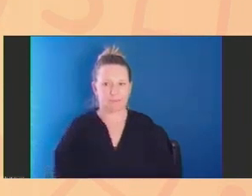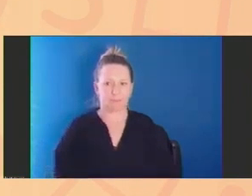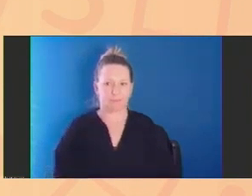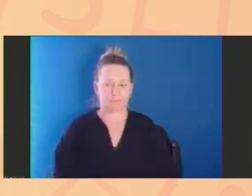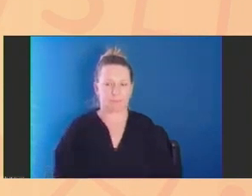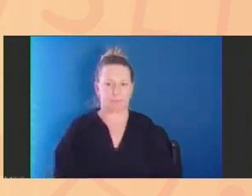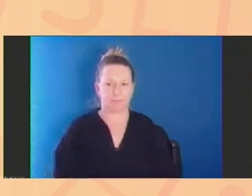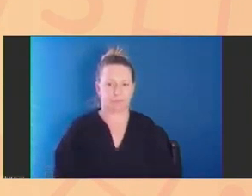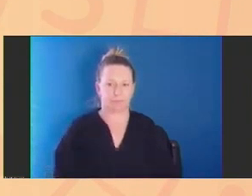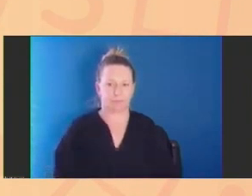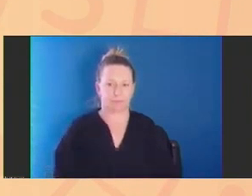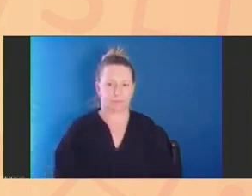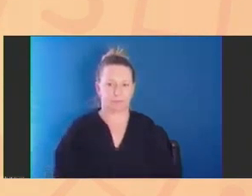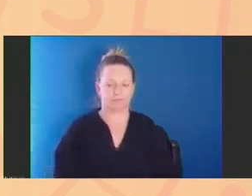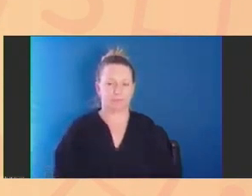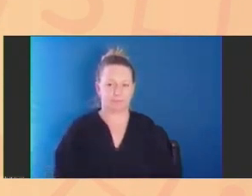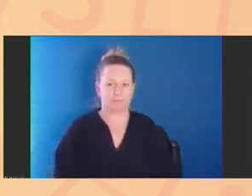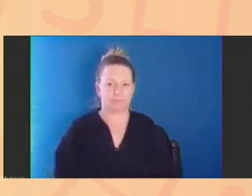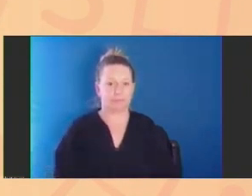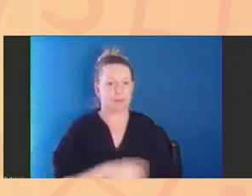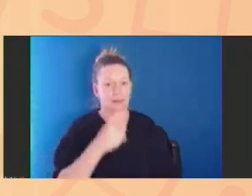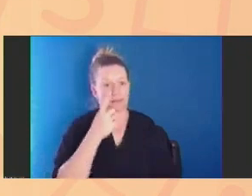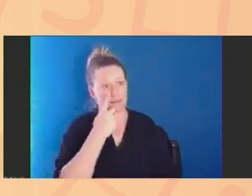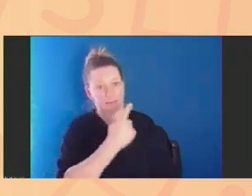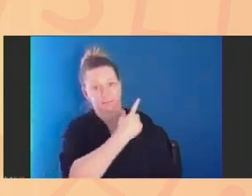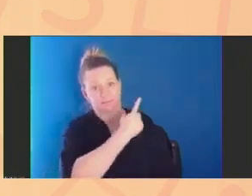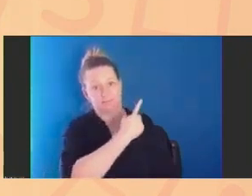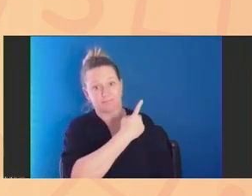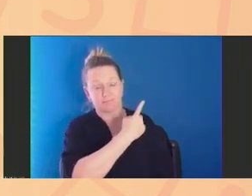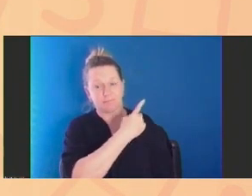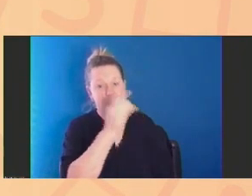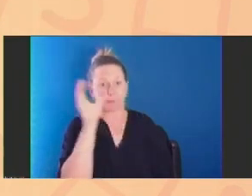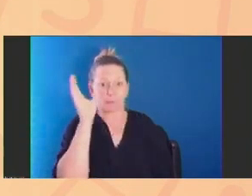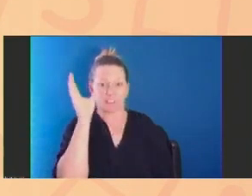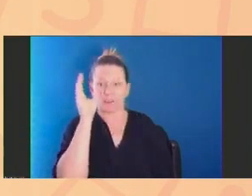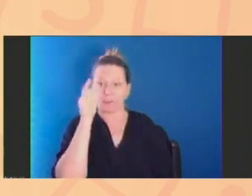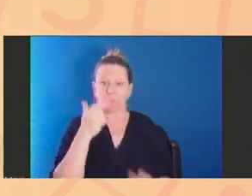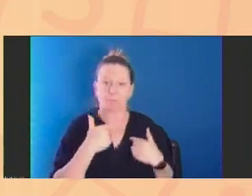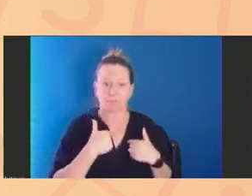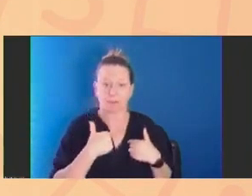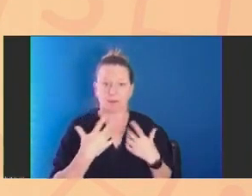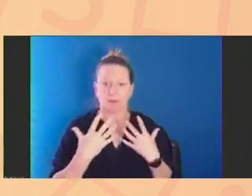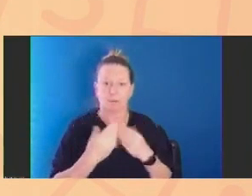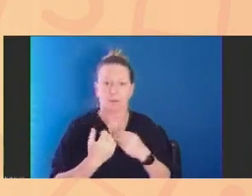As you can see at the picture there, that's me with my elder and family member.